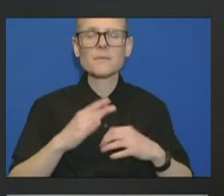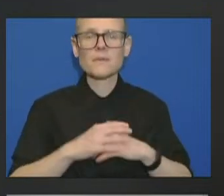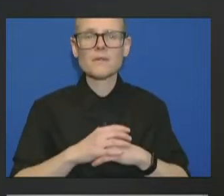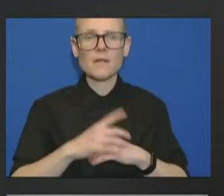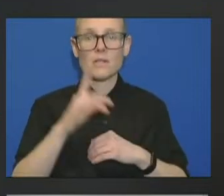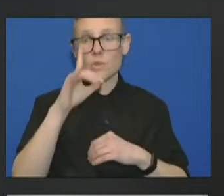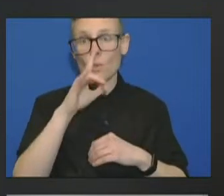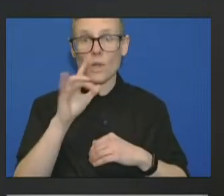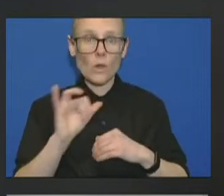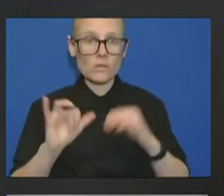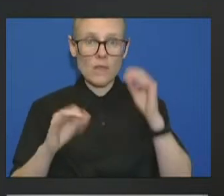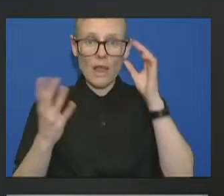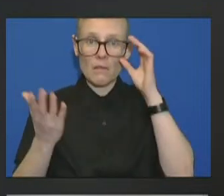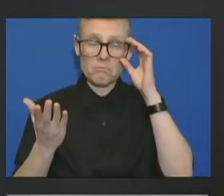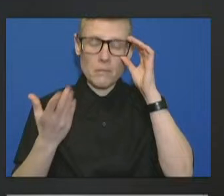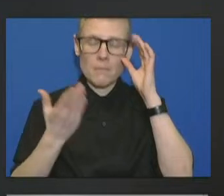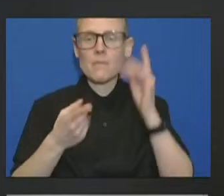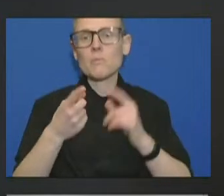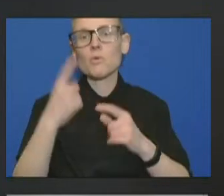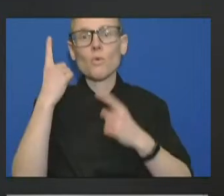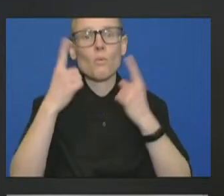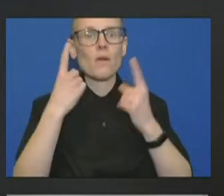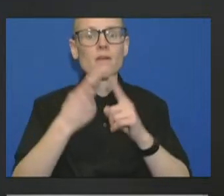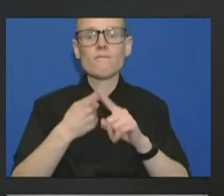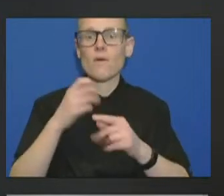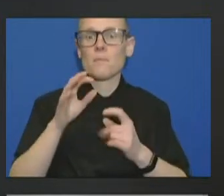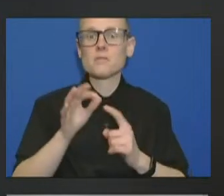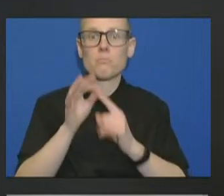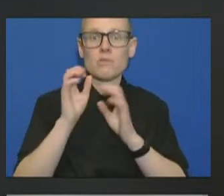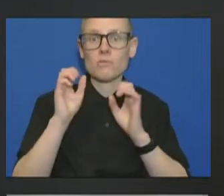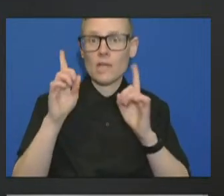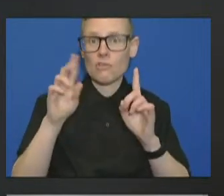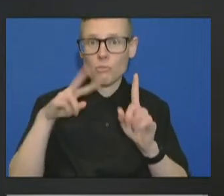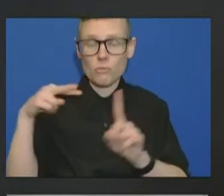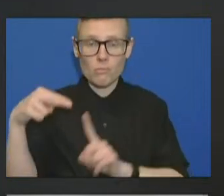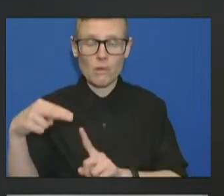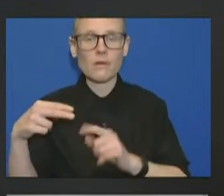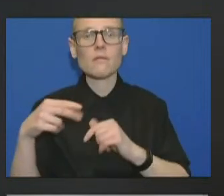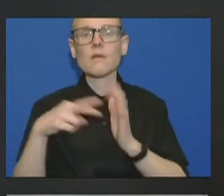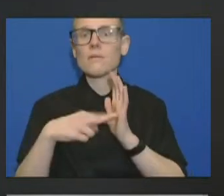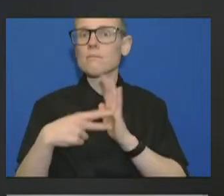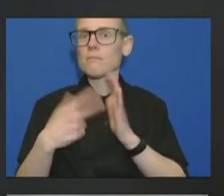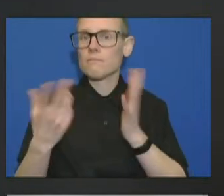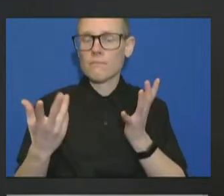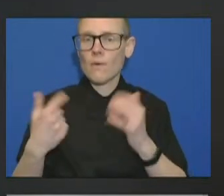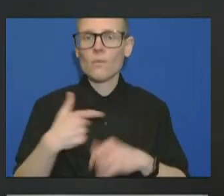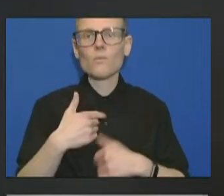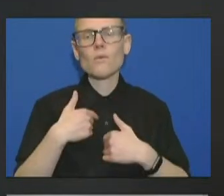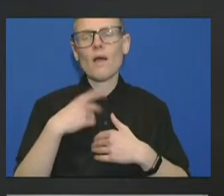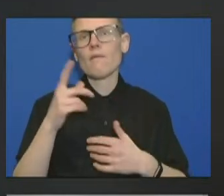being as understaffed as we are. What this looks like, and you